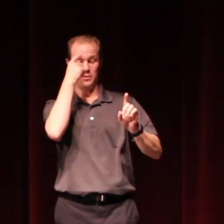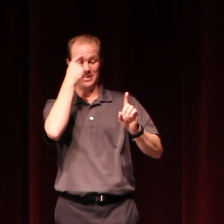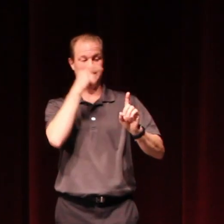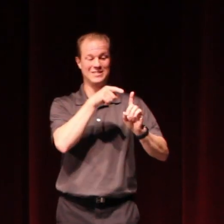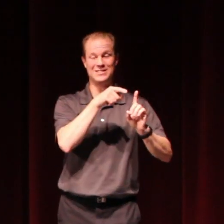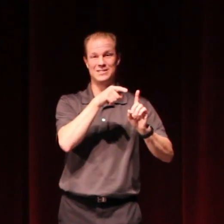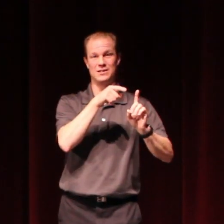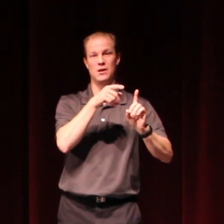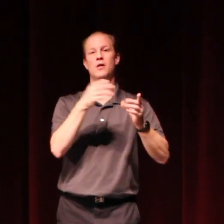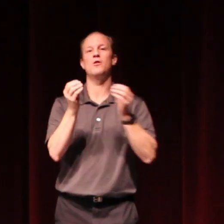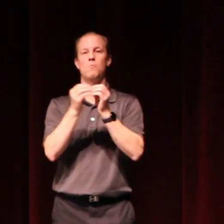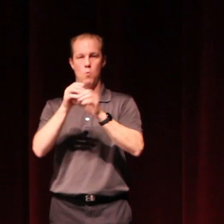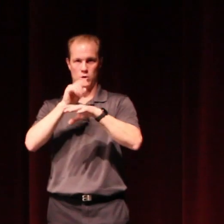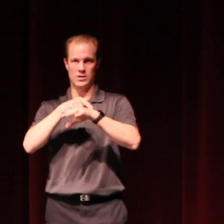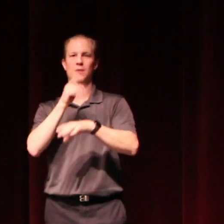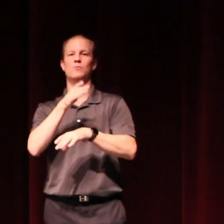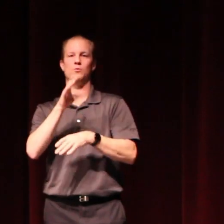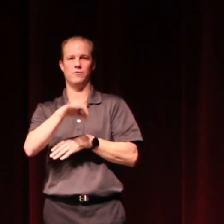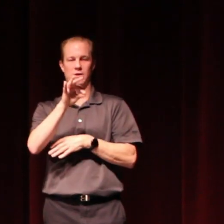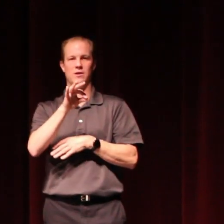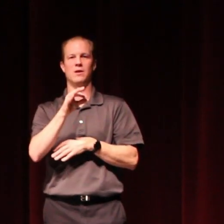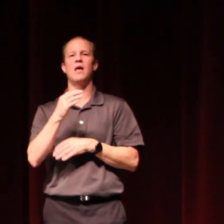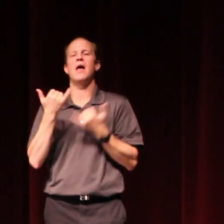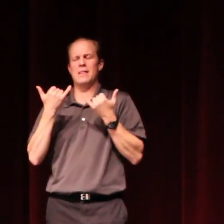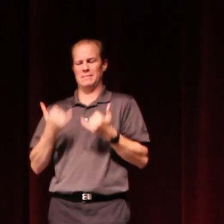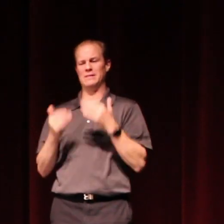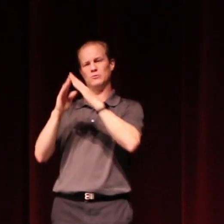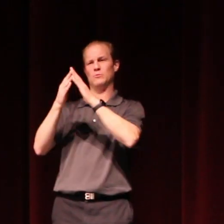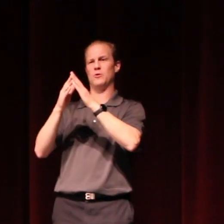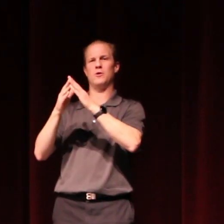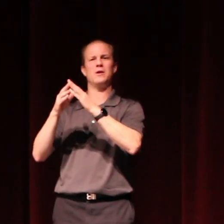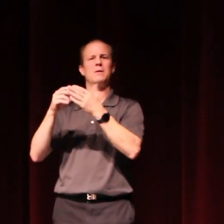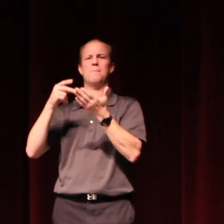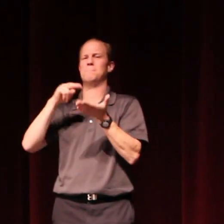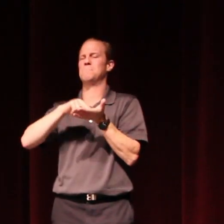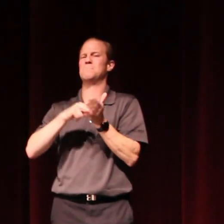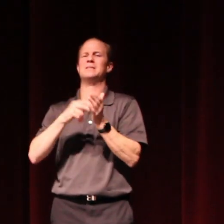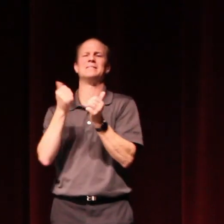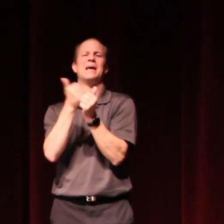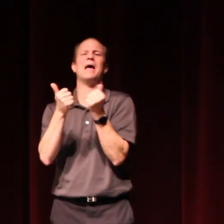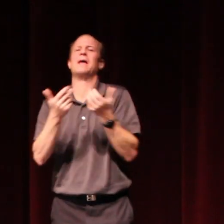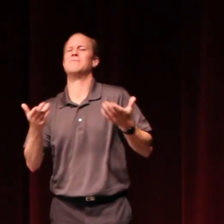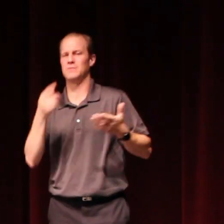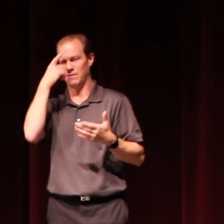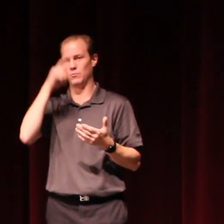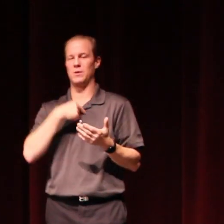community means everything to me, and to my family for generations, and I will make sure to maintain